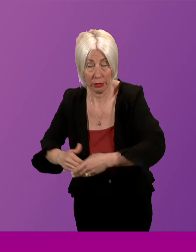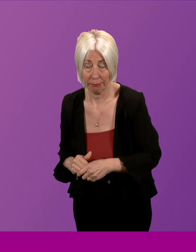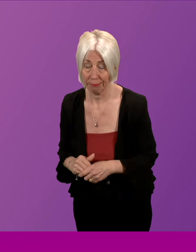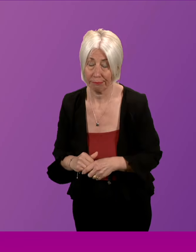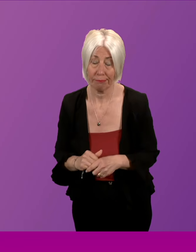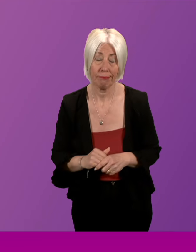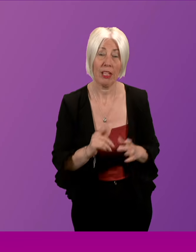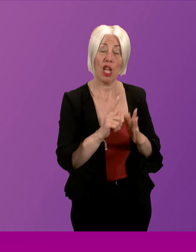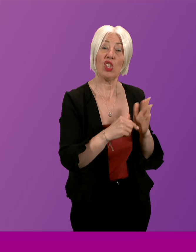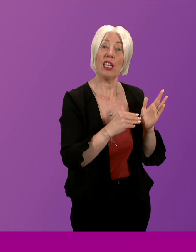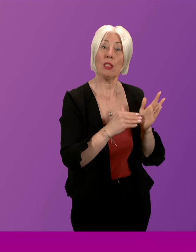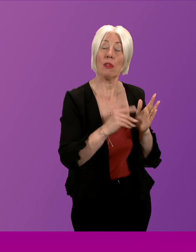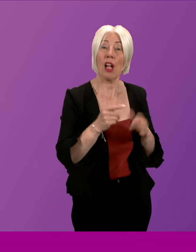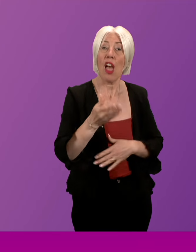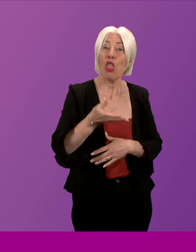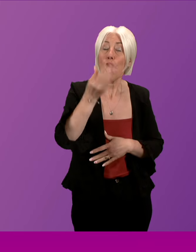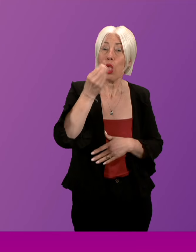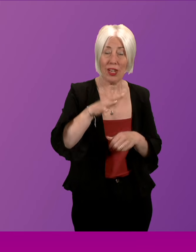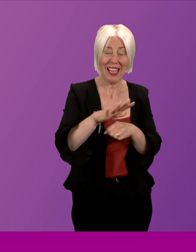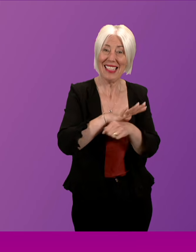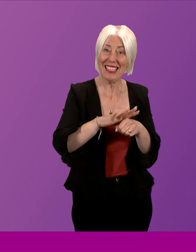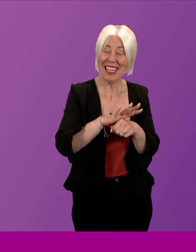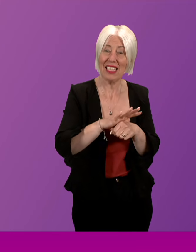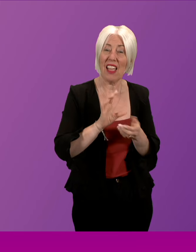The learning estate investment programme has improved the school